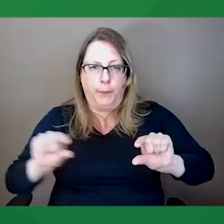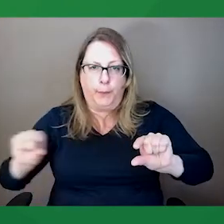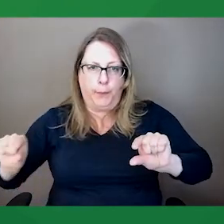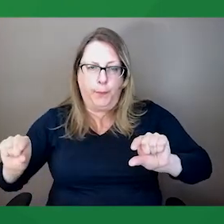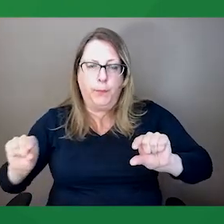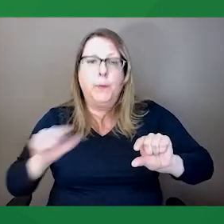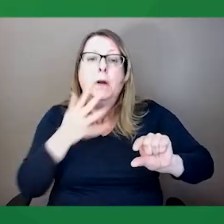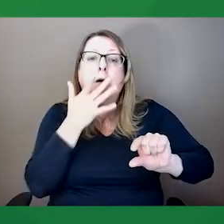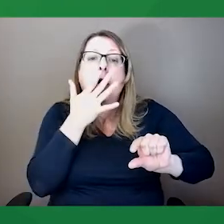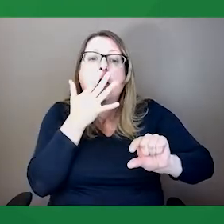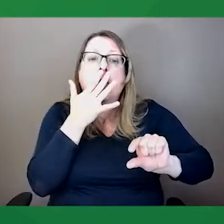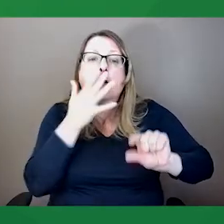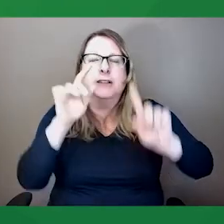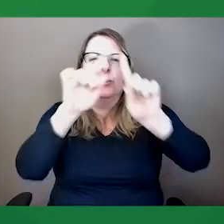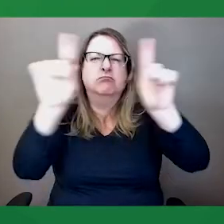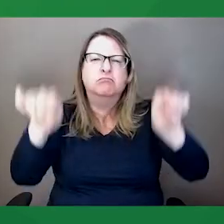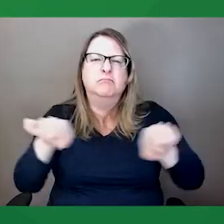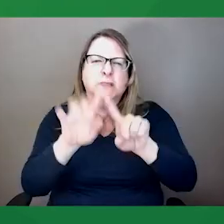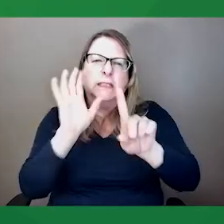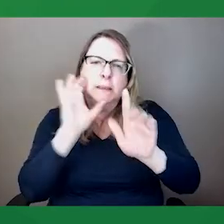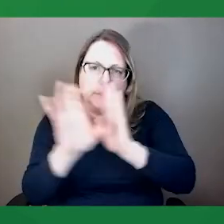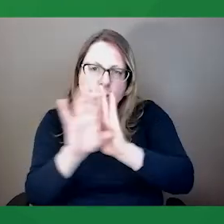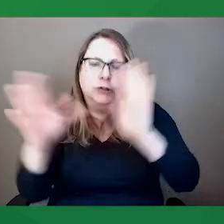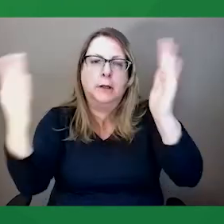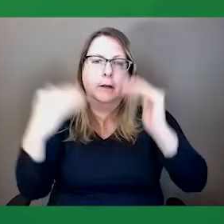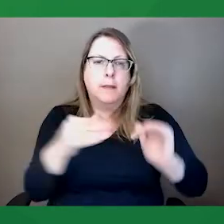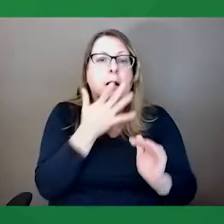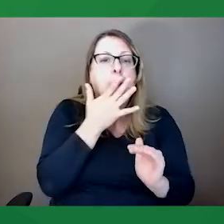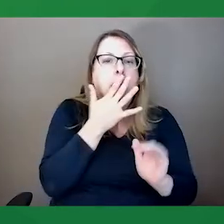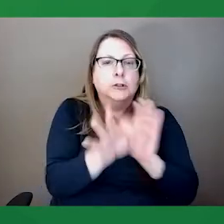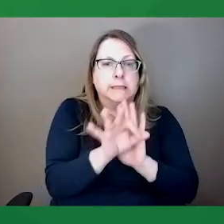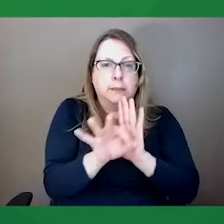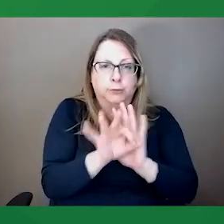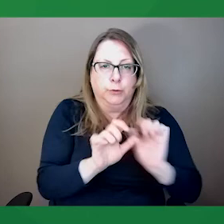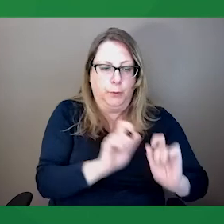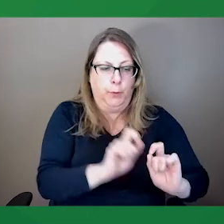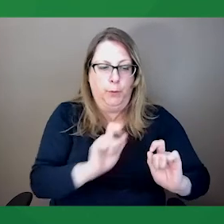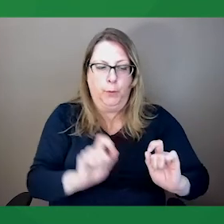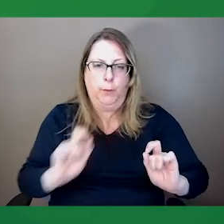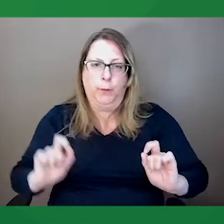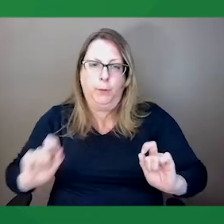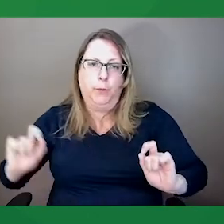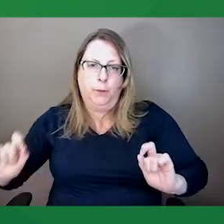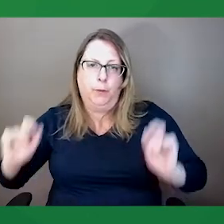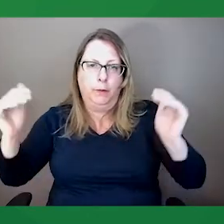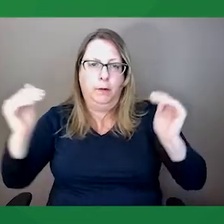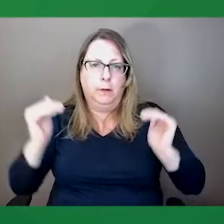Underneath it, there's color selectors. And then there's the name of the product that says,